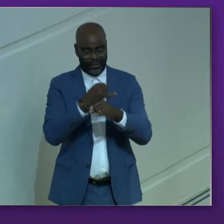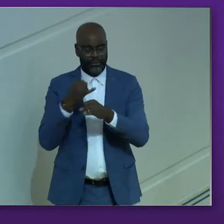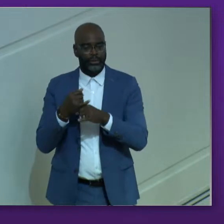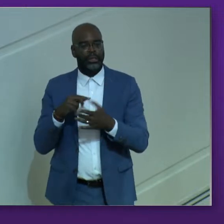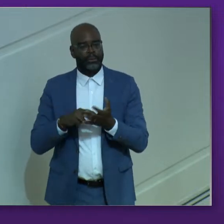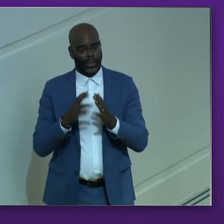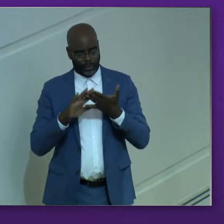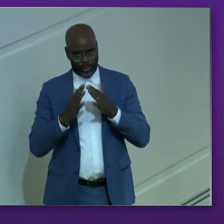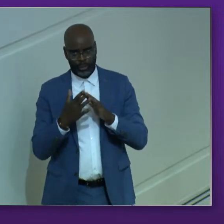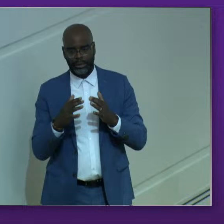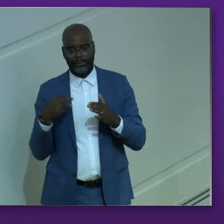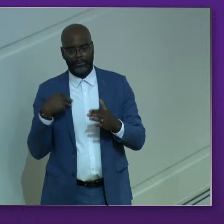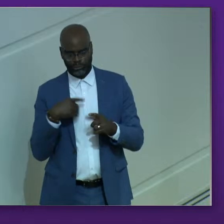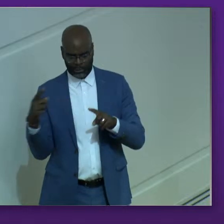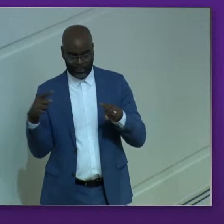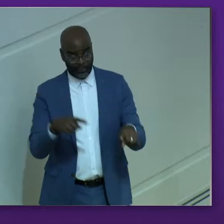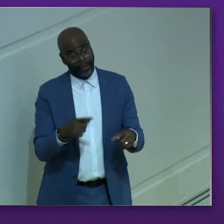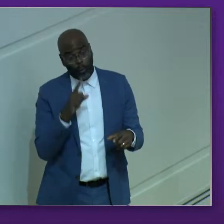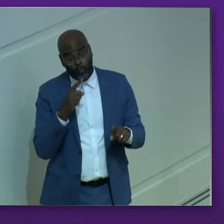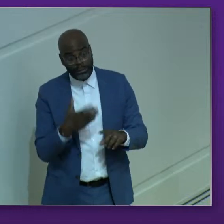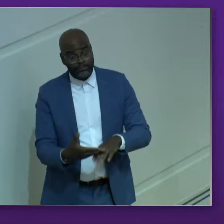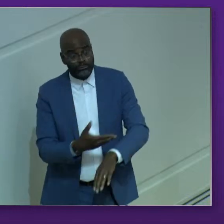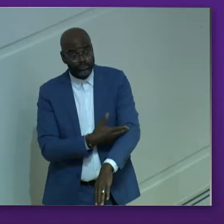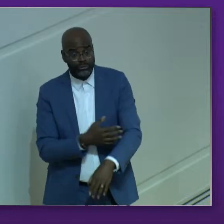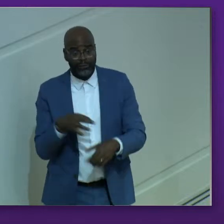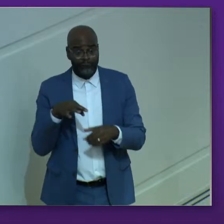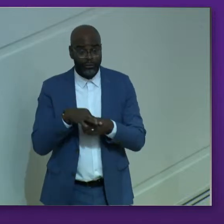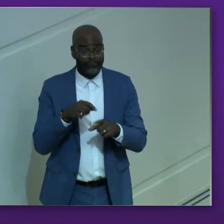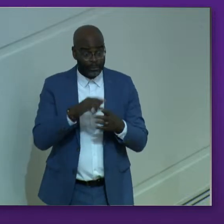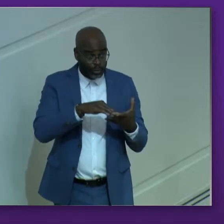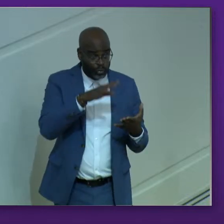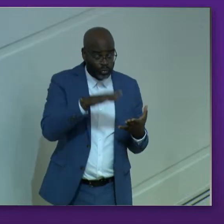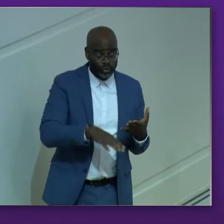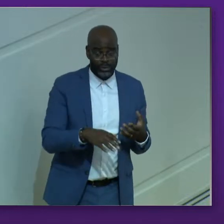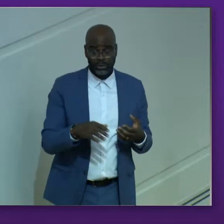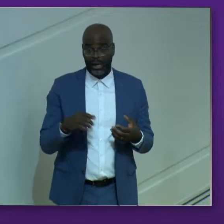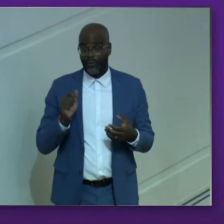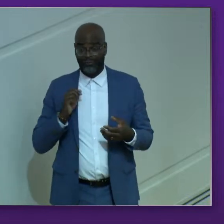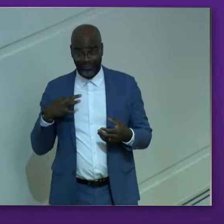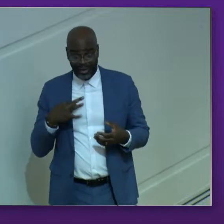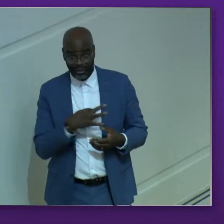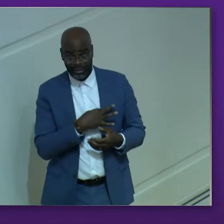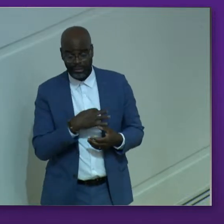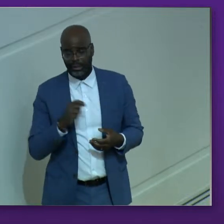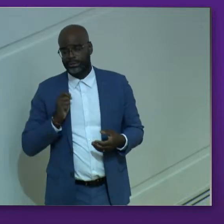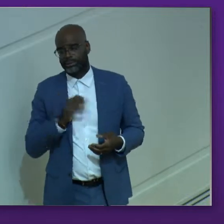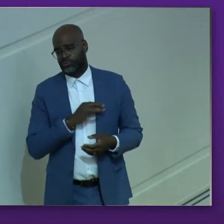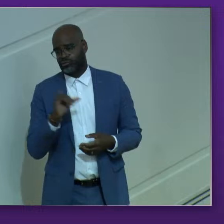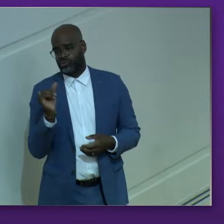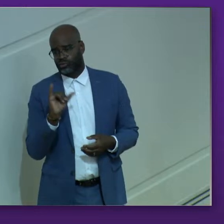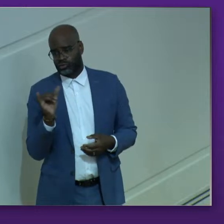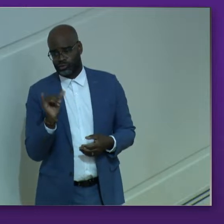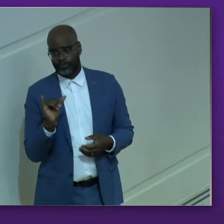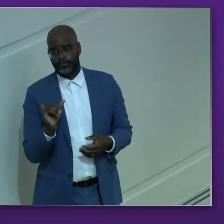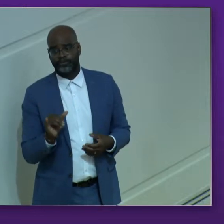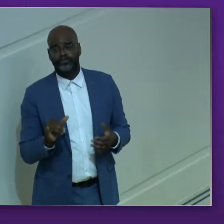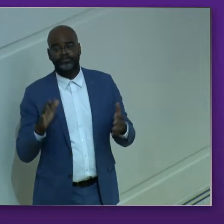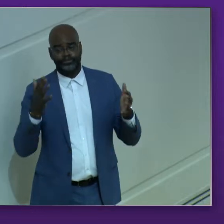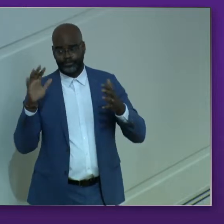WE DO THE BALLOT DROP BOXES ON EACH OF OUR CAMPUSES WERE UNDOUBTEDLY THERE WILL DRAW